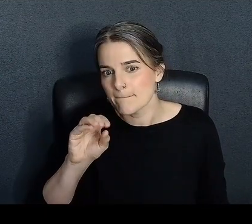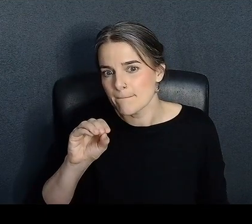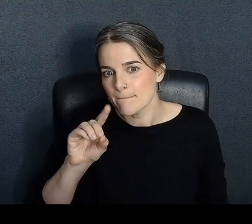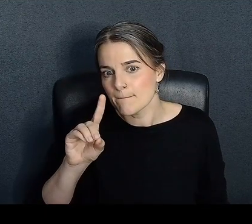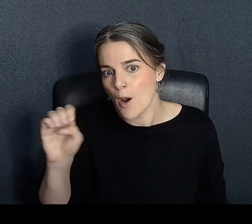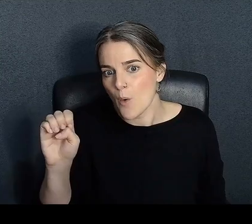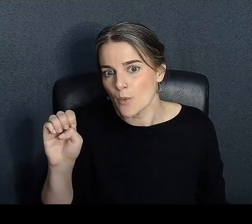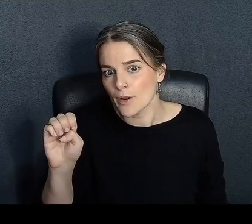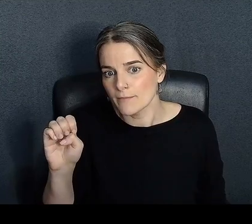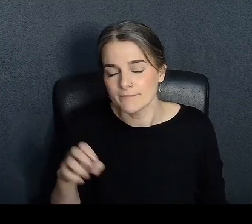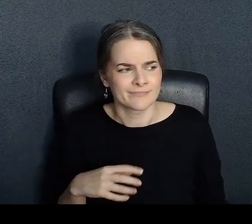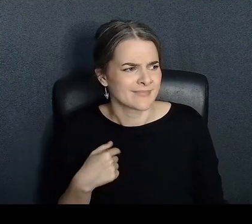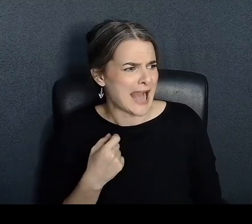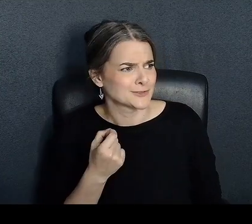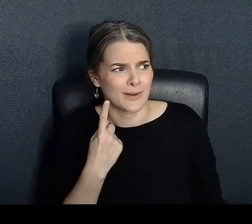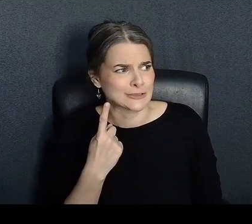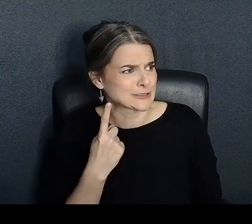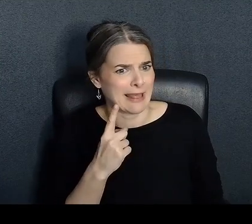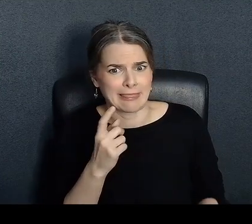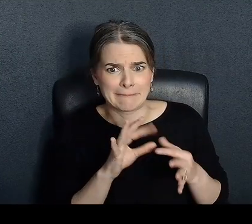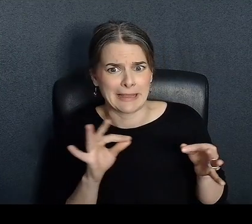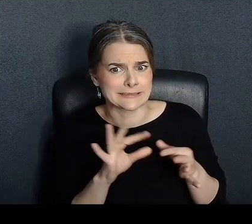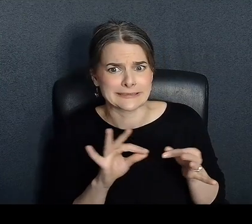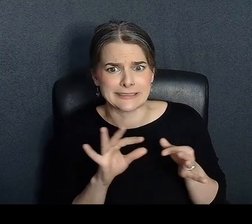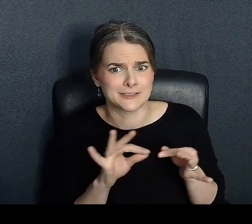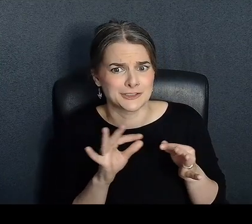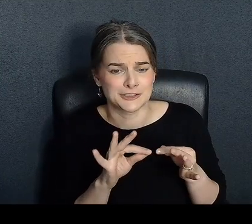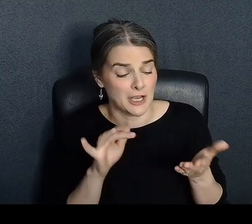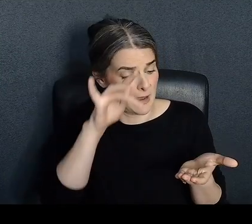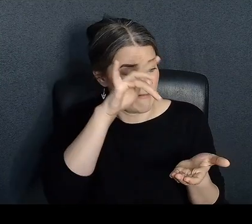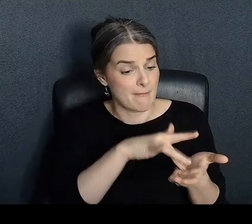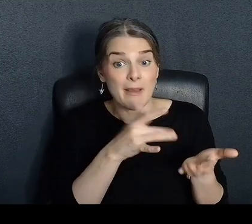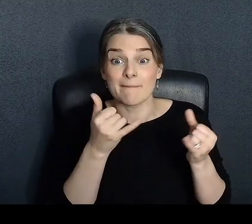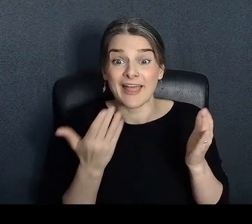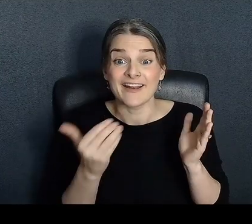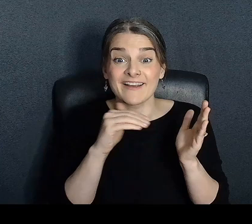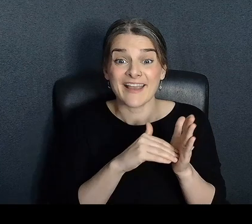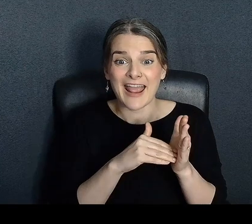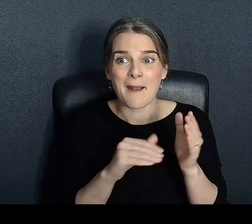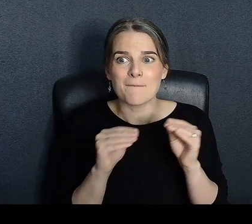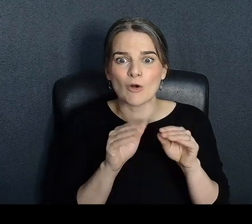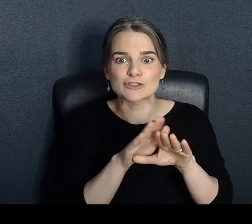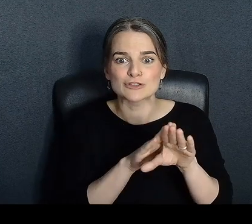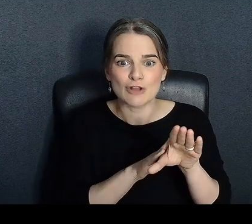you could play it again at a slower speaking rate. And if you can't understand that,